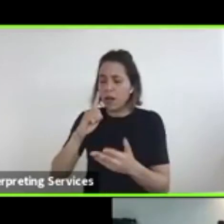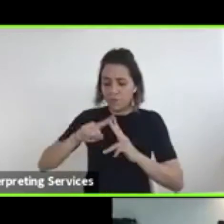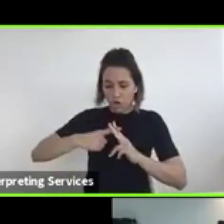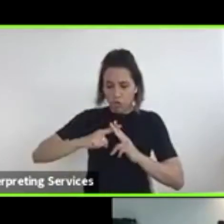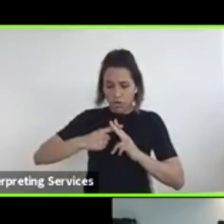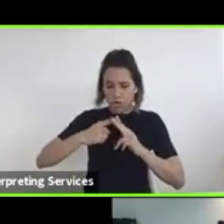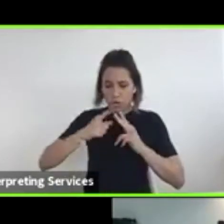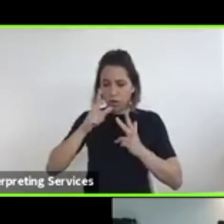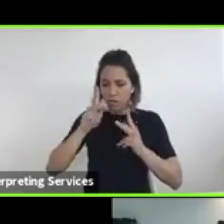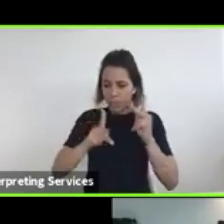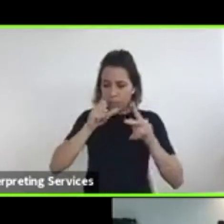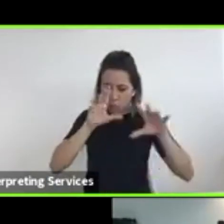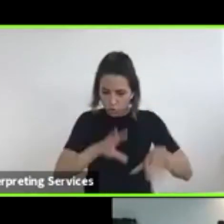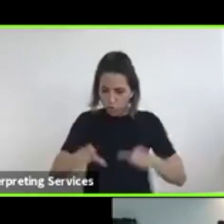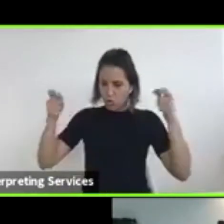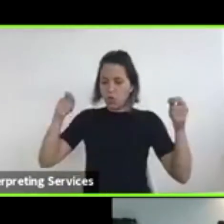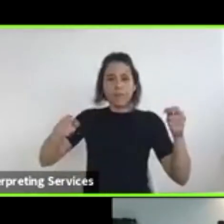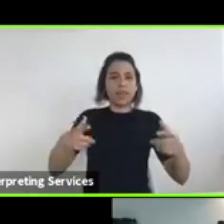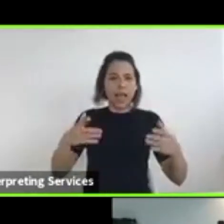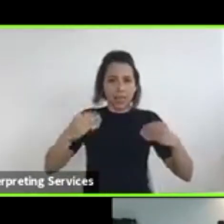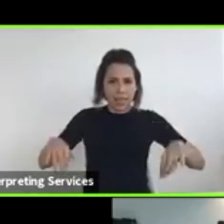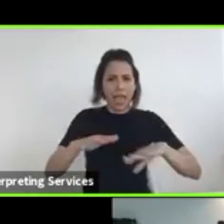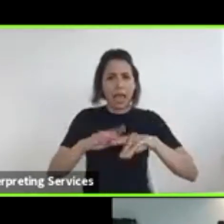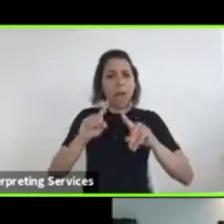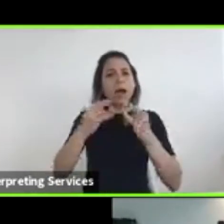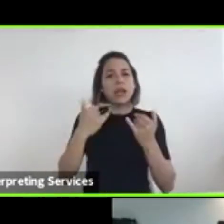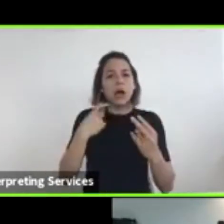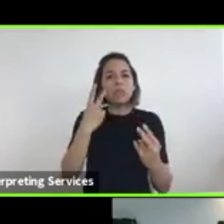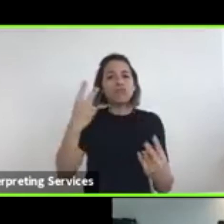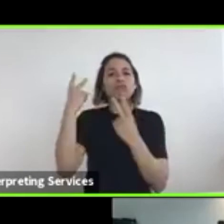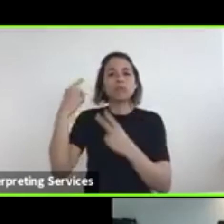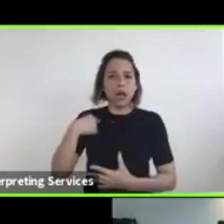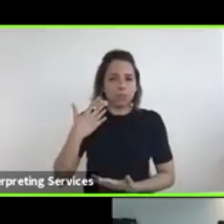ALTHOUGH NOW IN ADULTHOOD, I'VE LEARNED A LOT ABOUT,